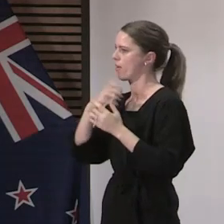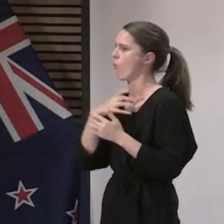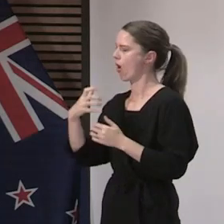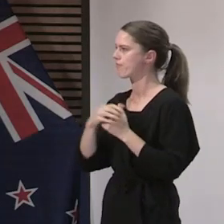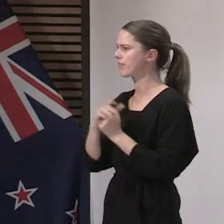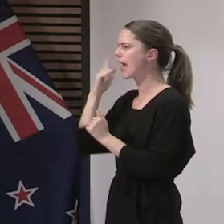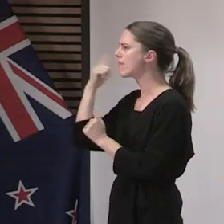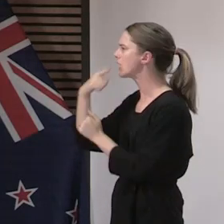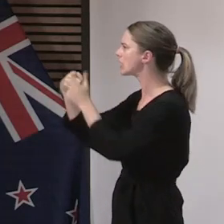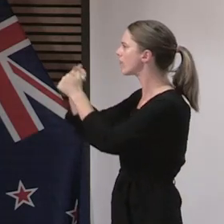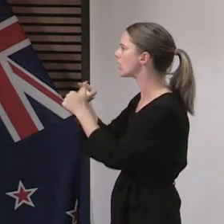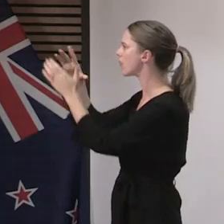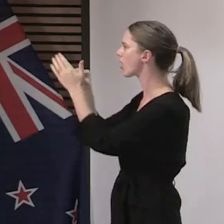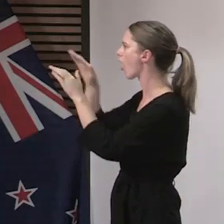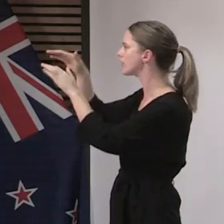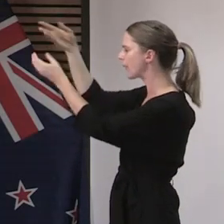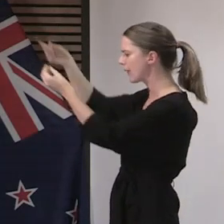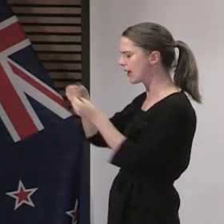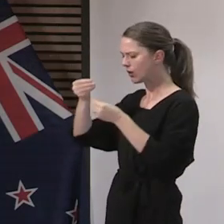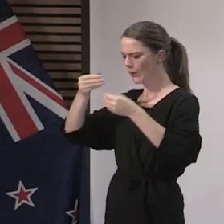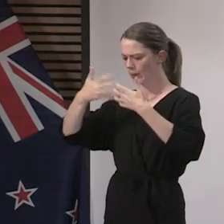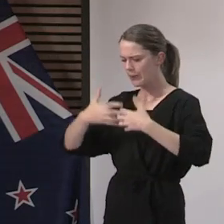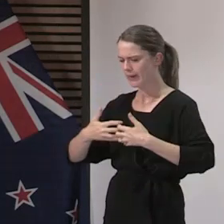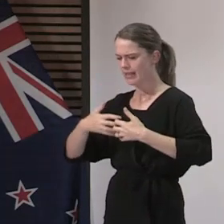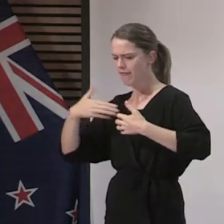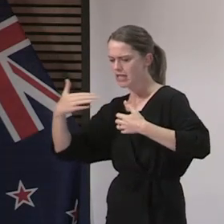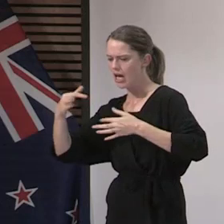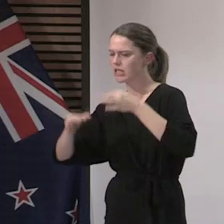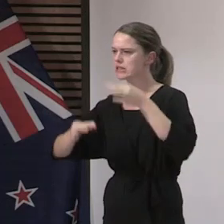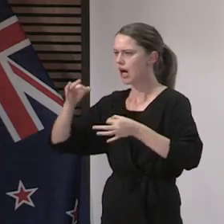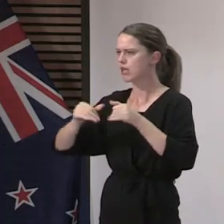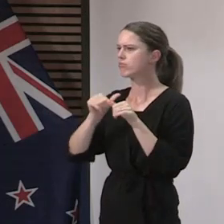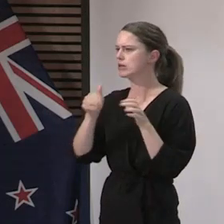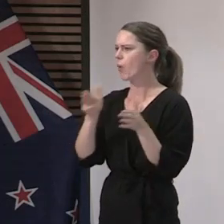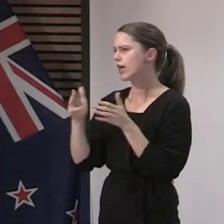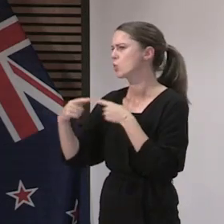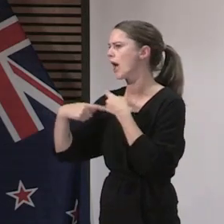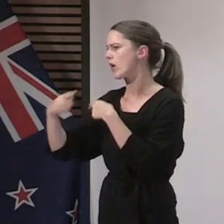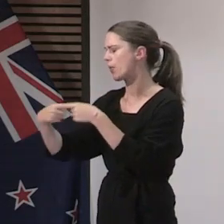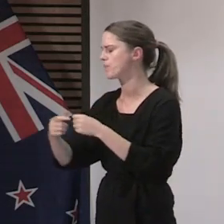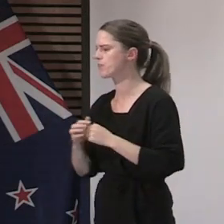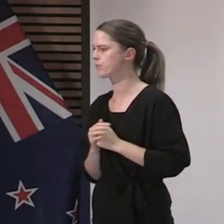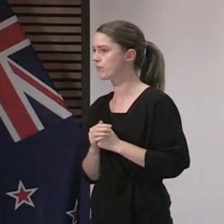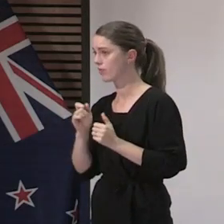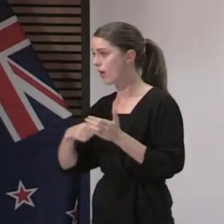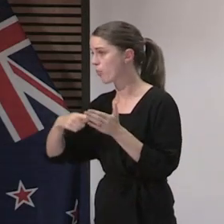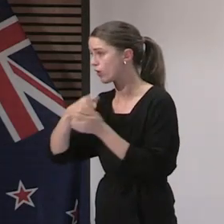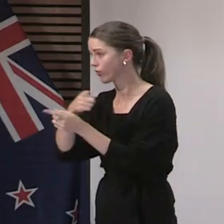rural and Maori communities. Contact tracing will be bolstered even further and we will continue to use the best evidence to make daily